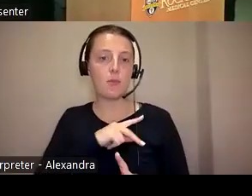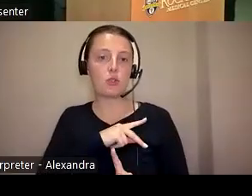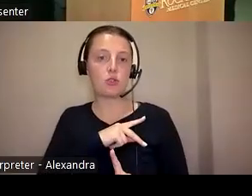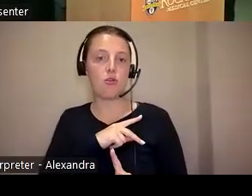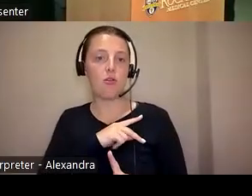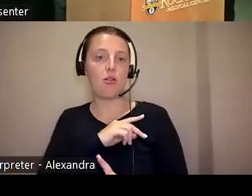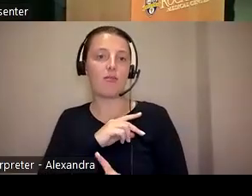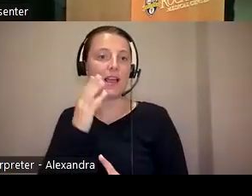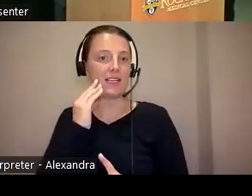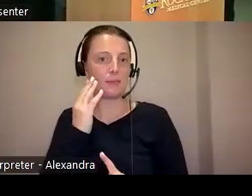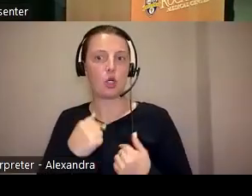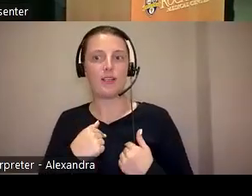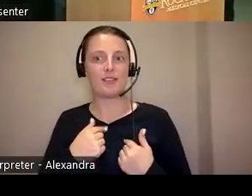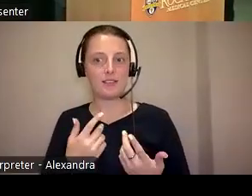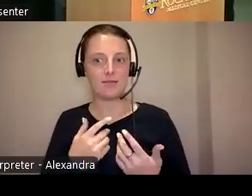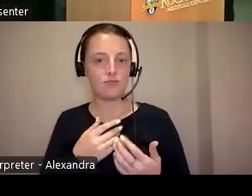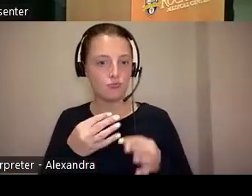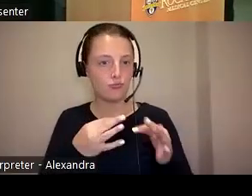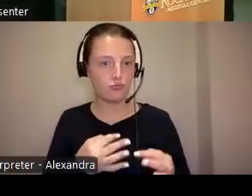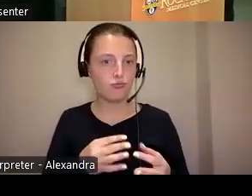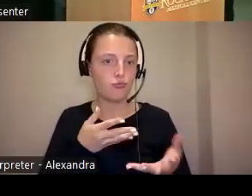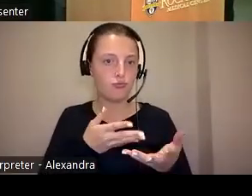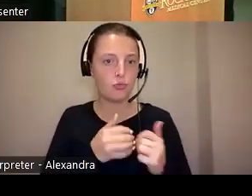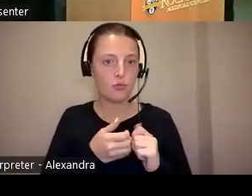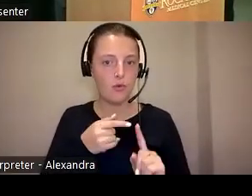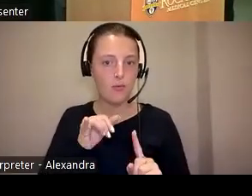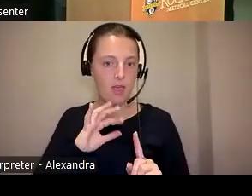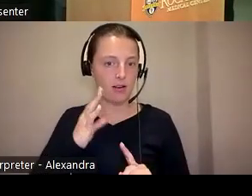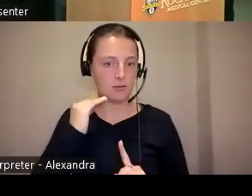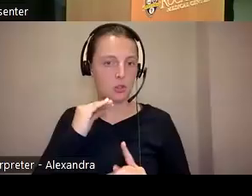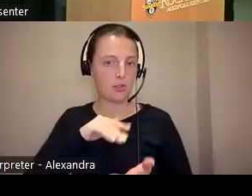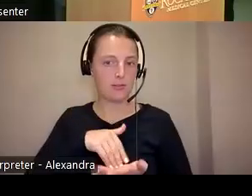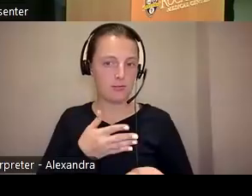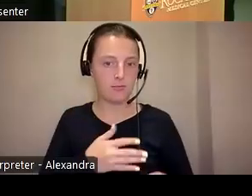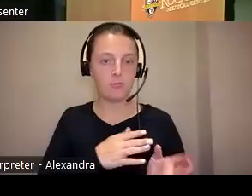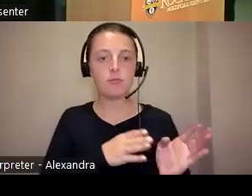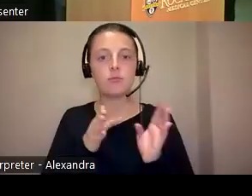really burgeoning at the medical center that includes members um of peers as members. And